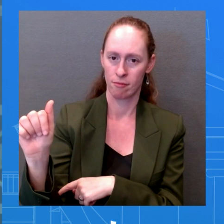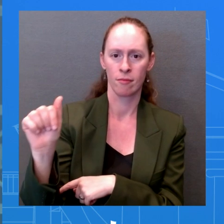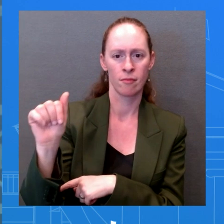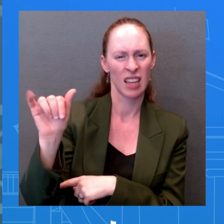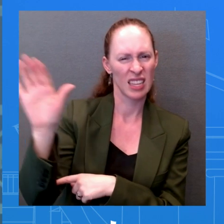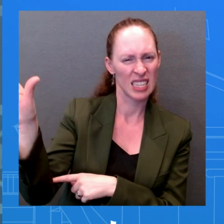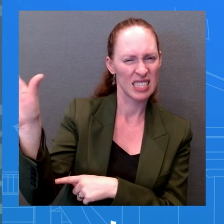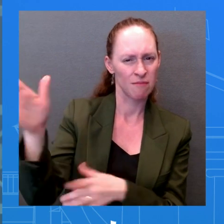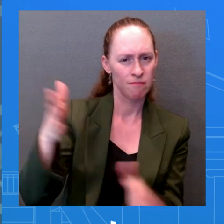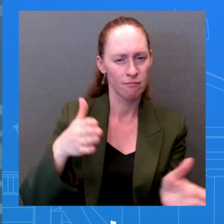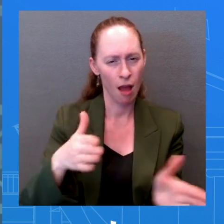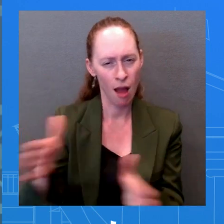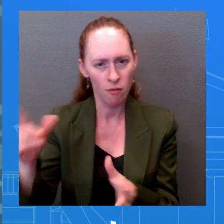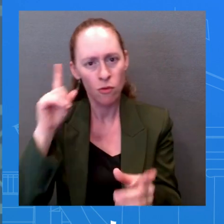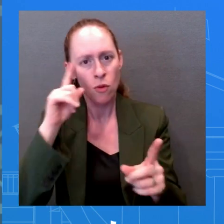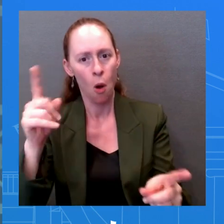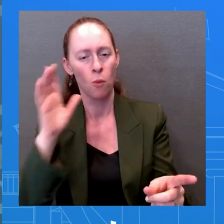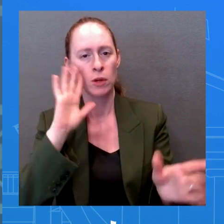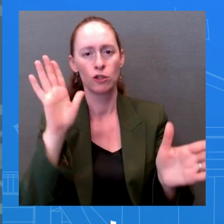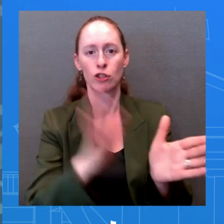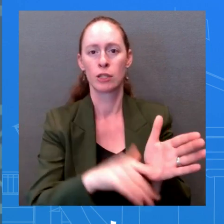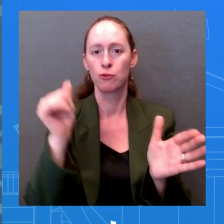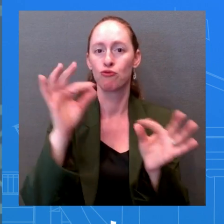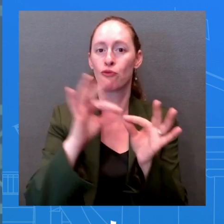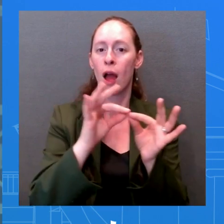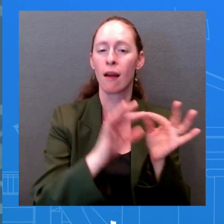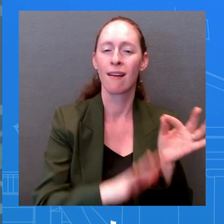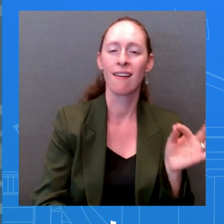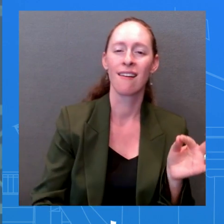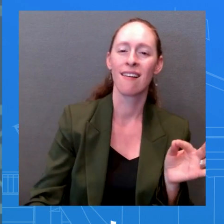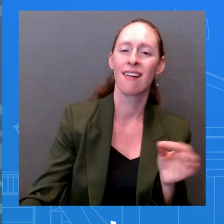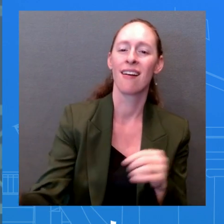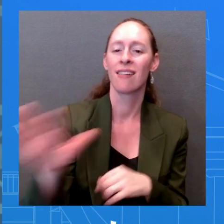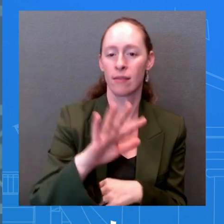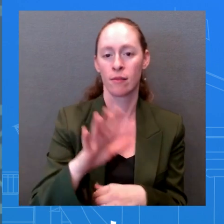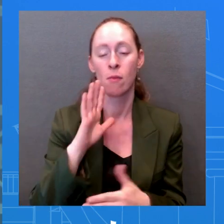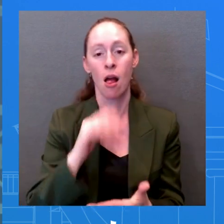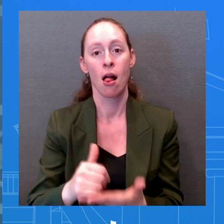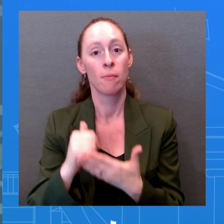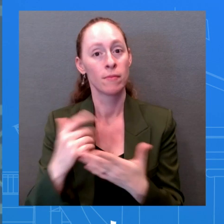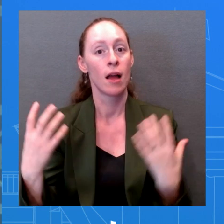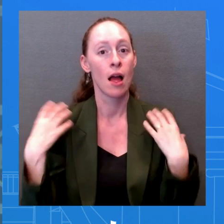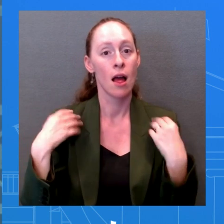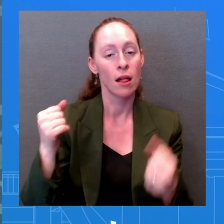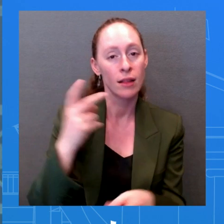And you look at that plan: It's going to lower prices -- healthcare prices. It's going to lower Medicare costs for our seniors,